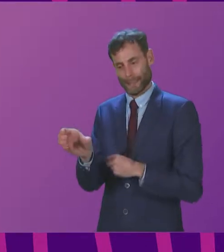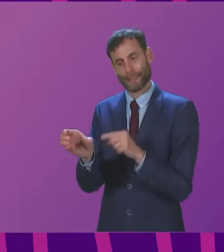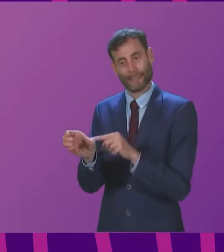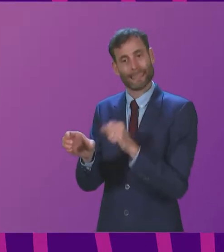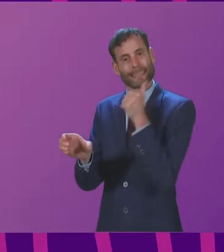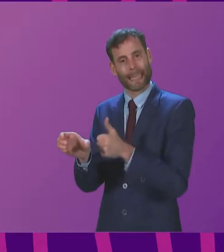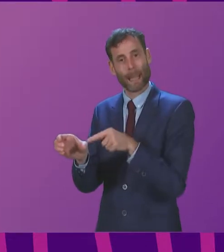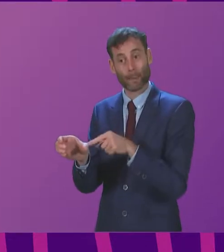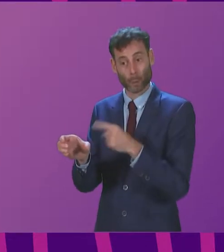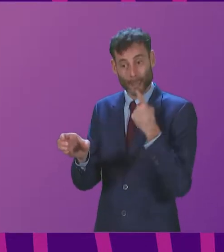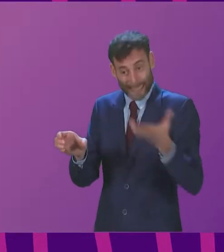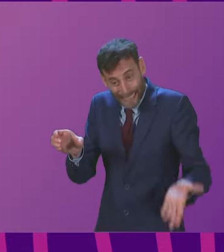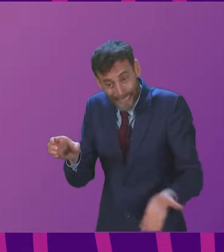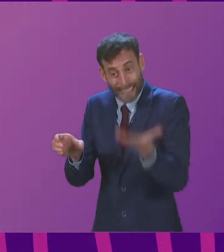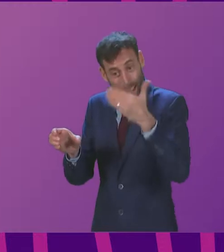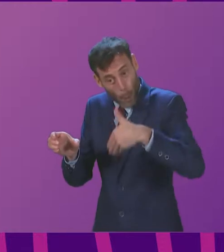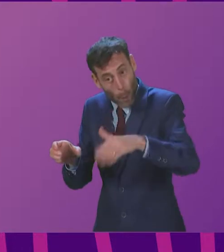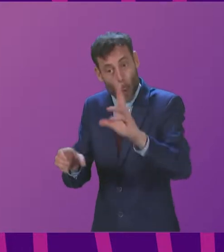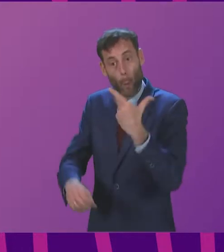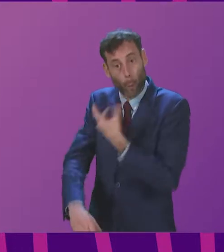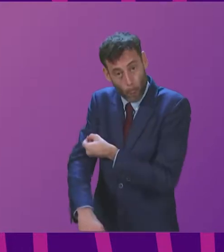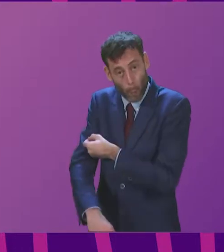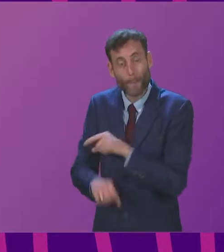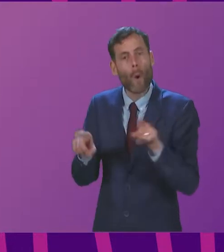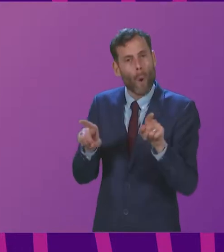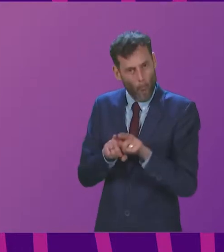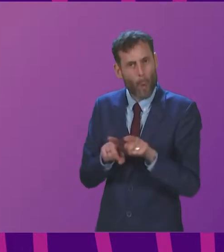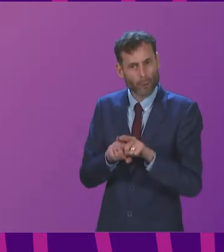mean that we have been telling people not to test with LFD tests—both are important.